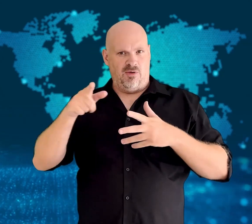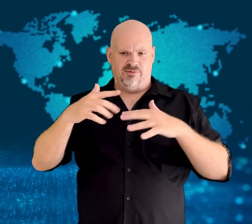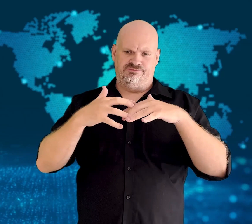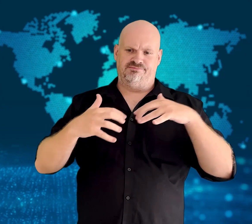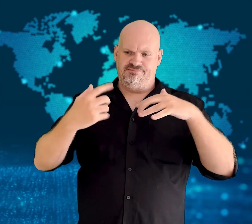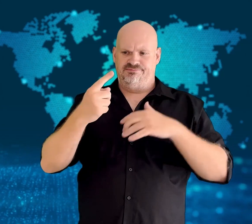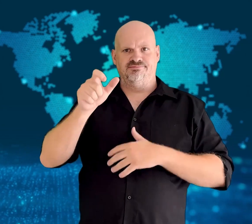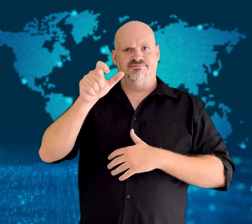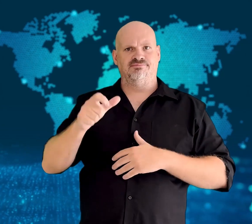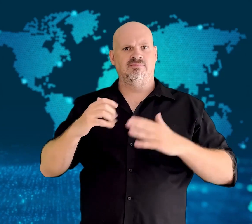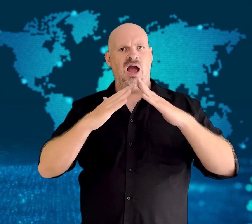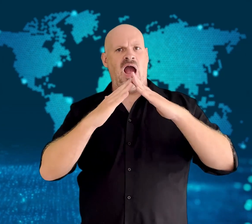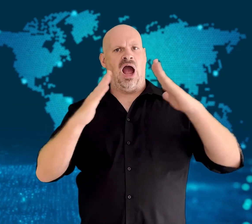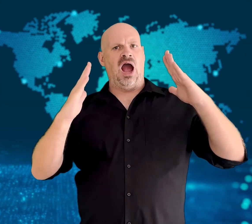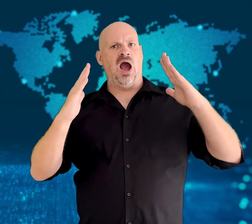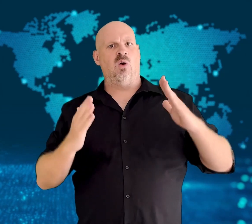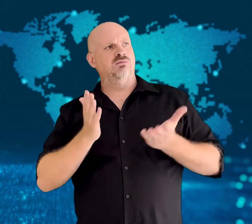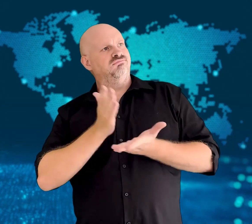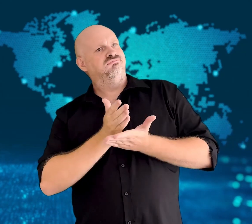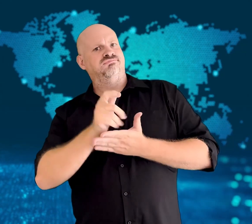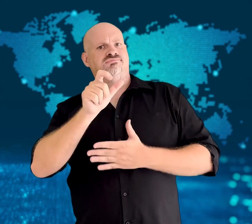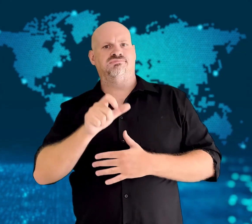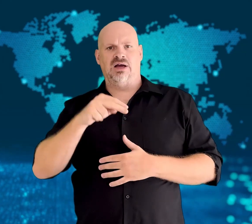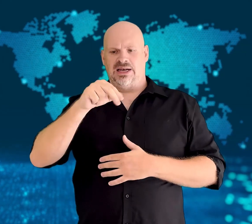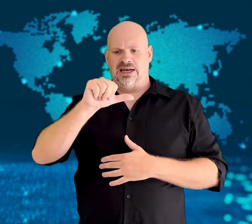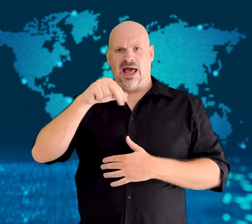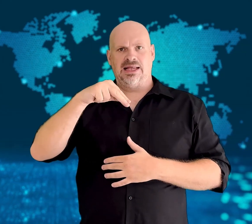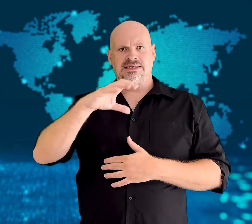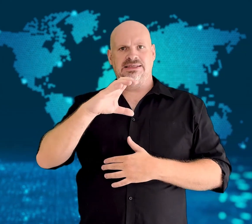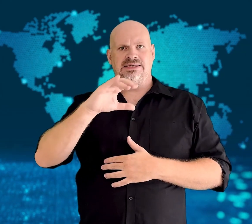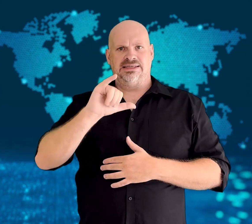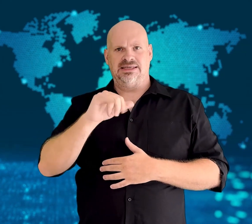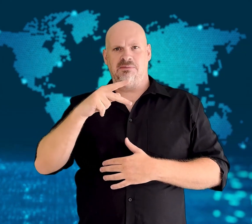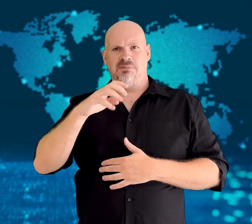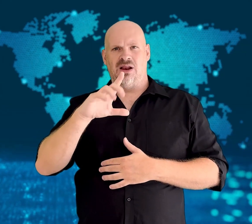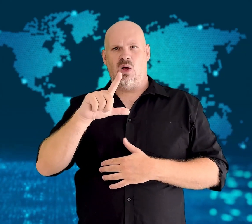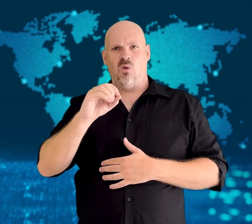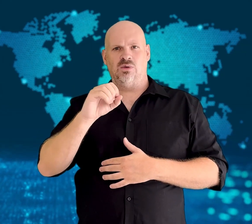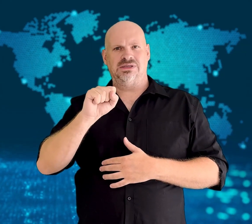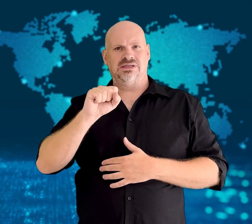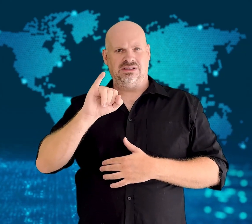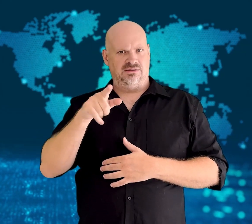China has announced new drills, at least in part because